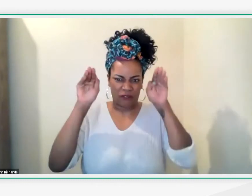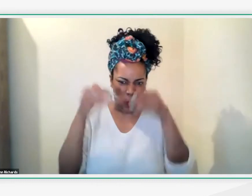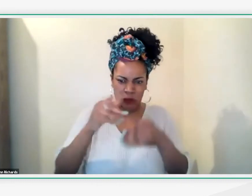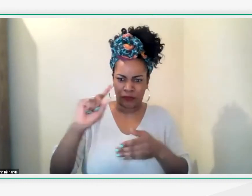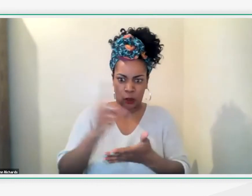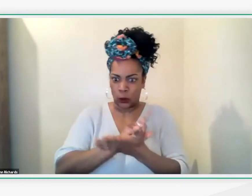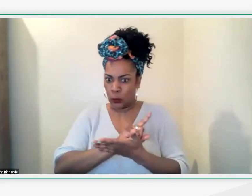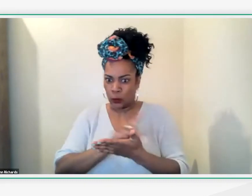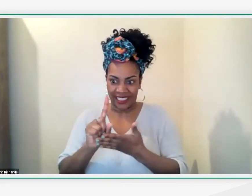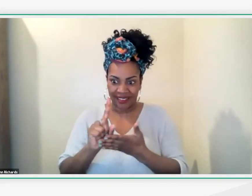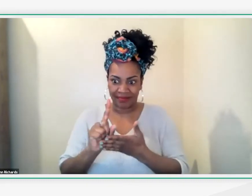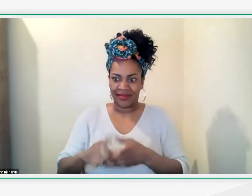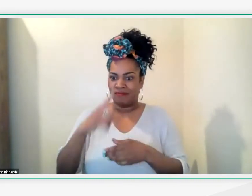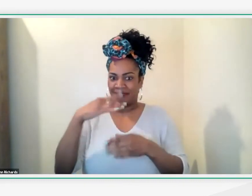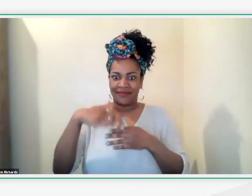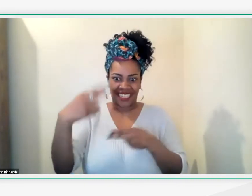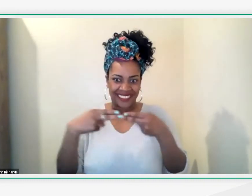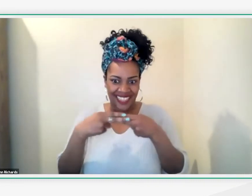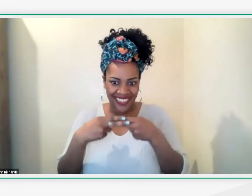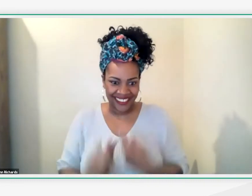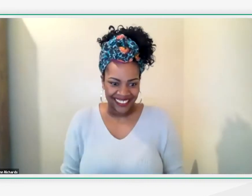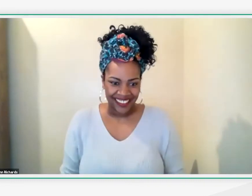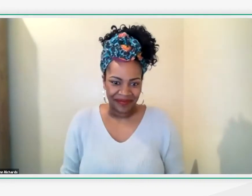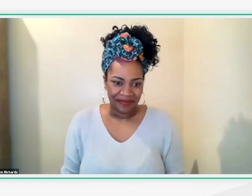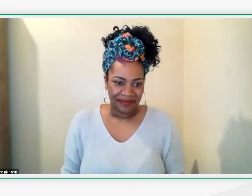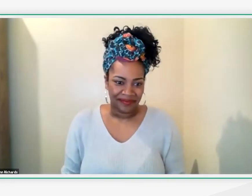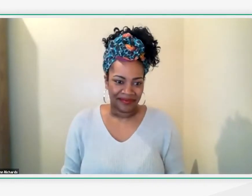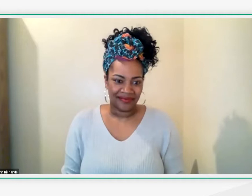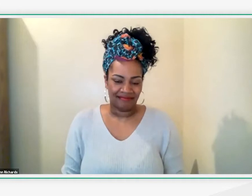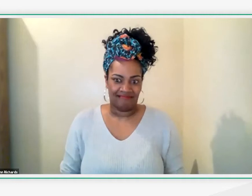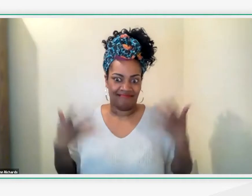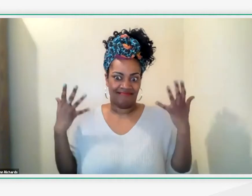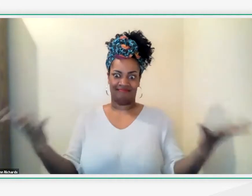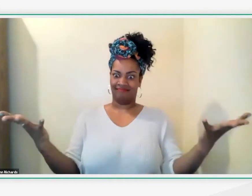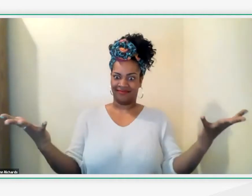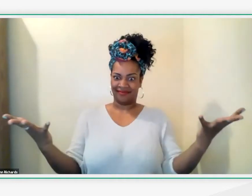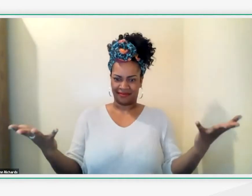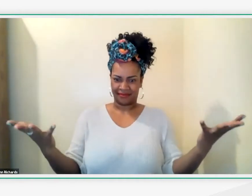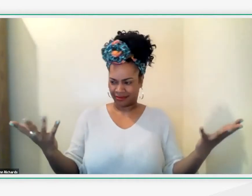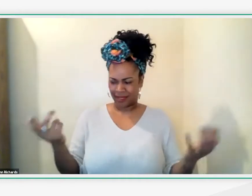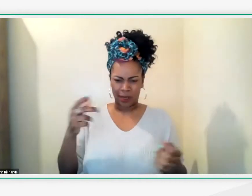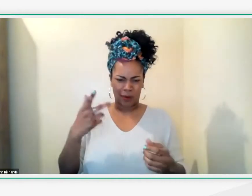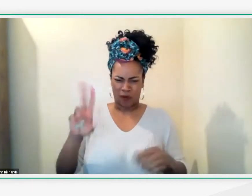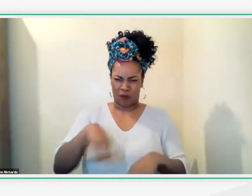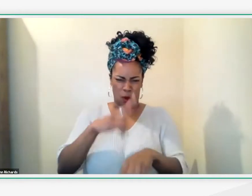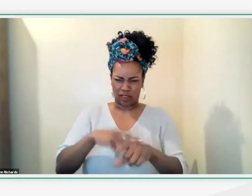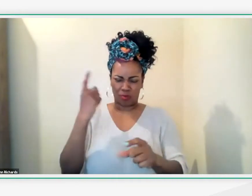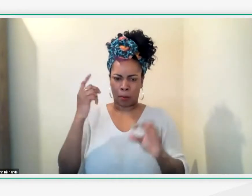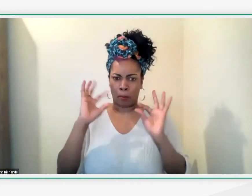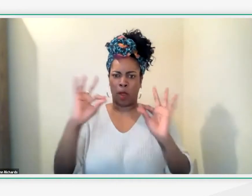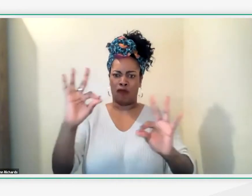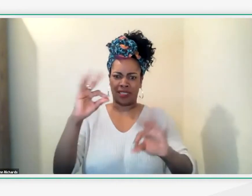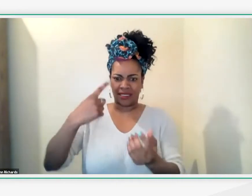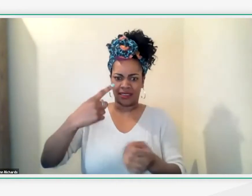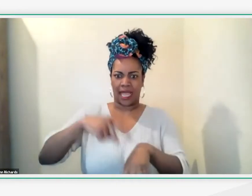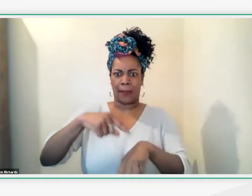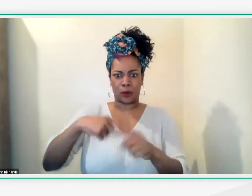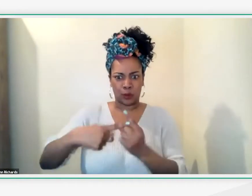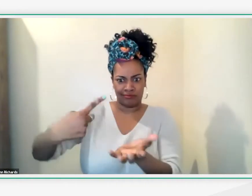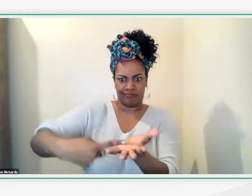last one will be personal finances. So, every week we'll have a different focus. Next slide, please.